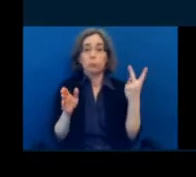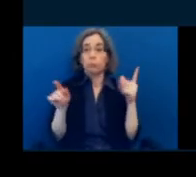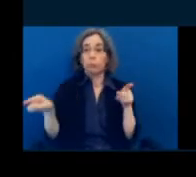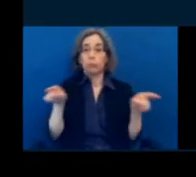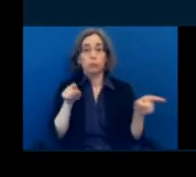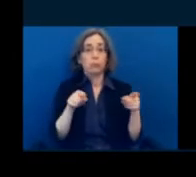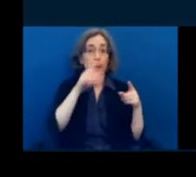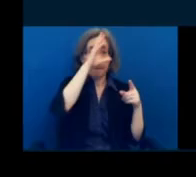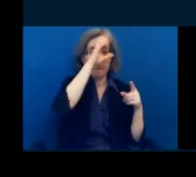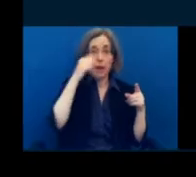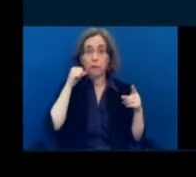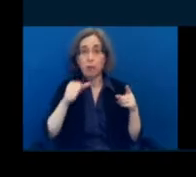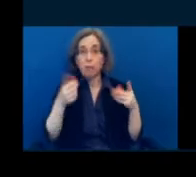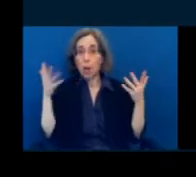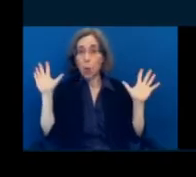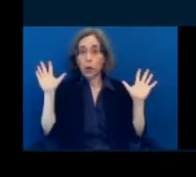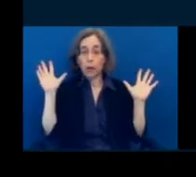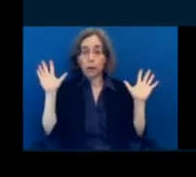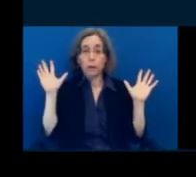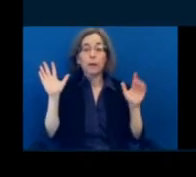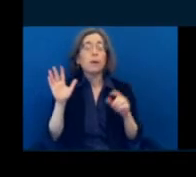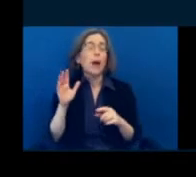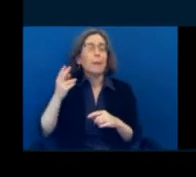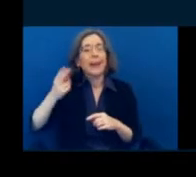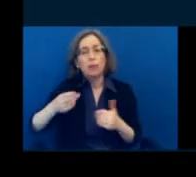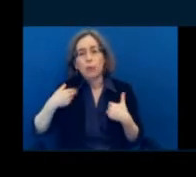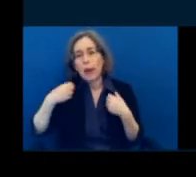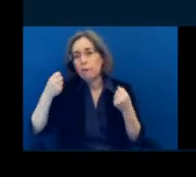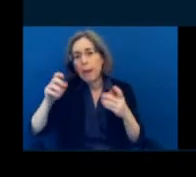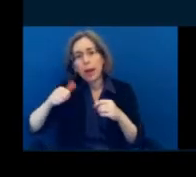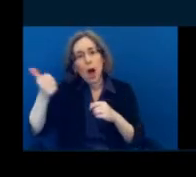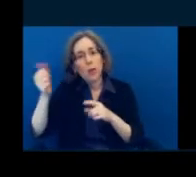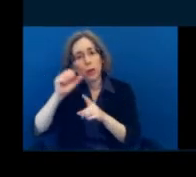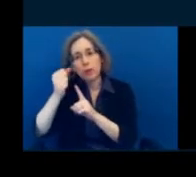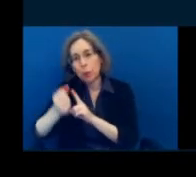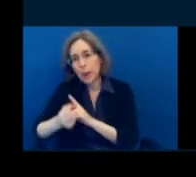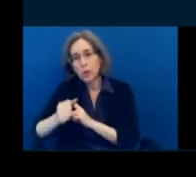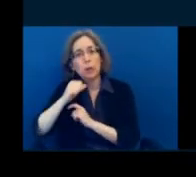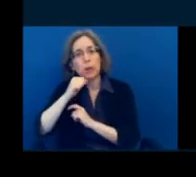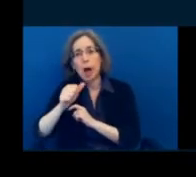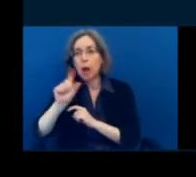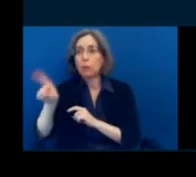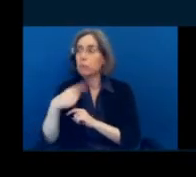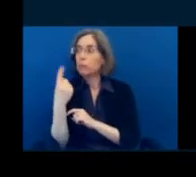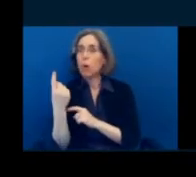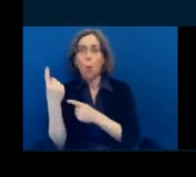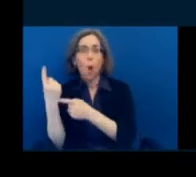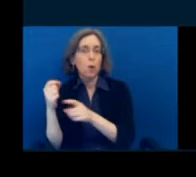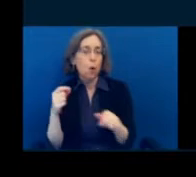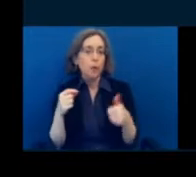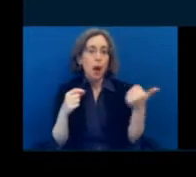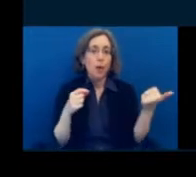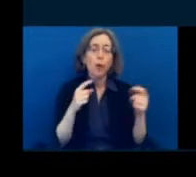ALTHOUGH HISTORY IS FULL OF CASES THAT DID NOT INFORM TO THESE DIVISIONS, THEY WERE CONSIDERED OPERATIONS FROM THE NORM.